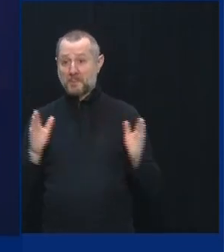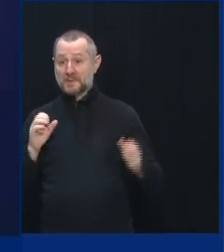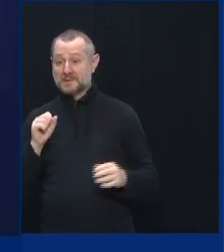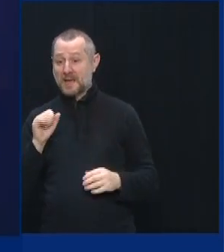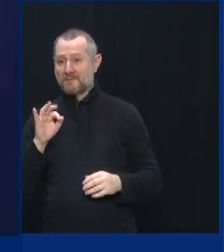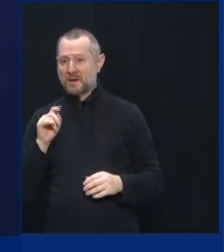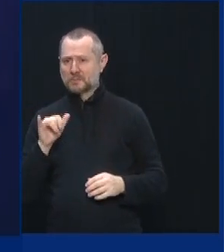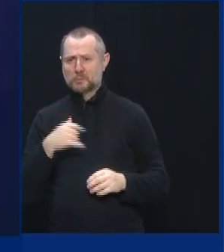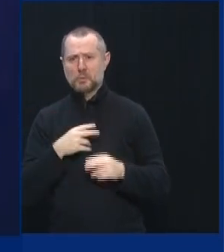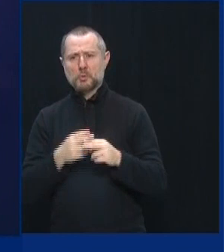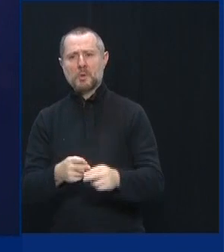COMMUNITIES.